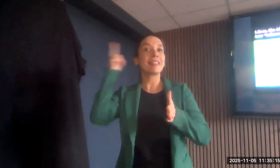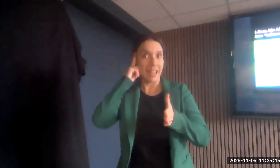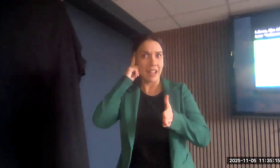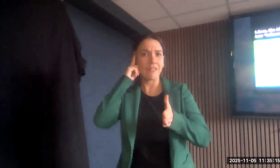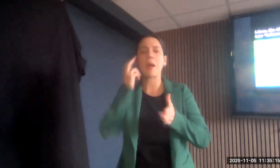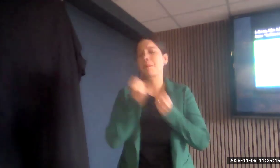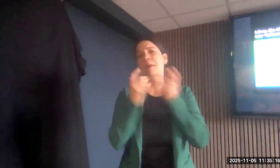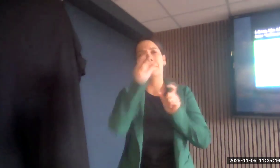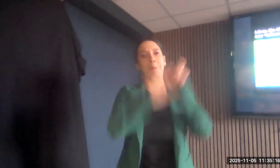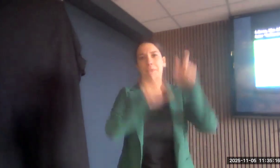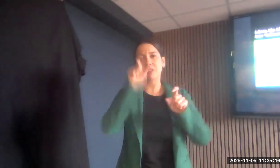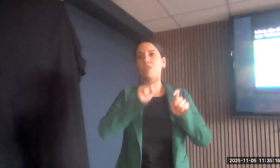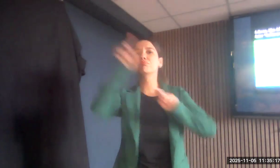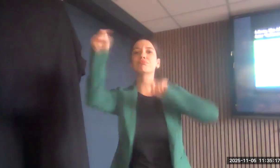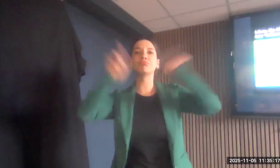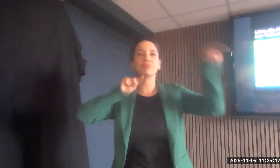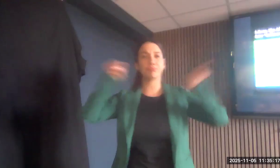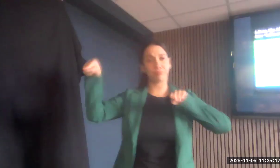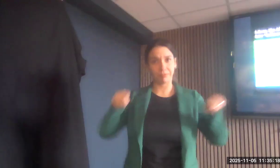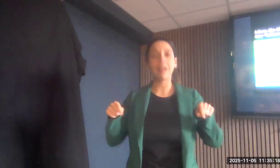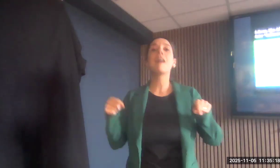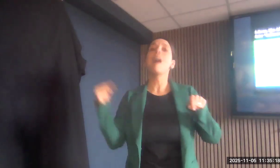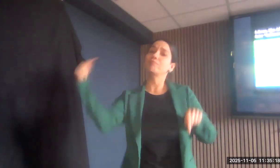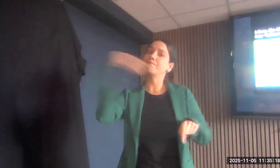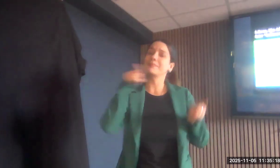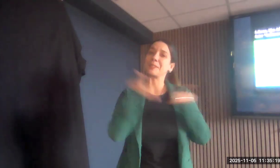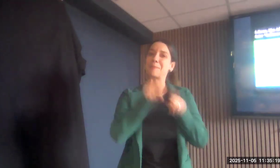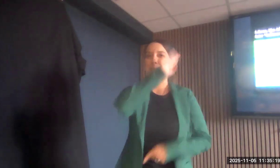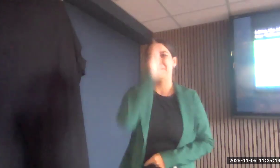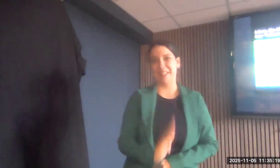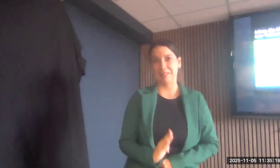with the use of LSF, Old French Sign Language.